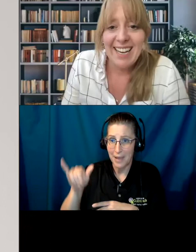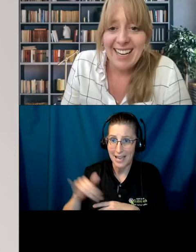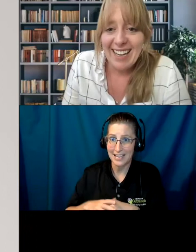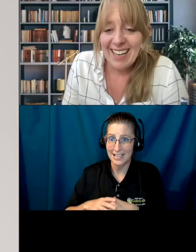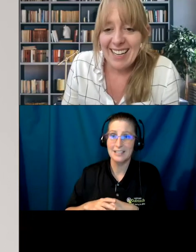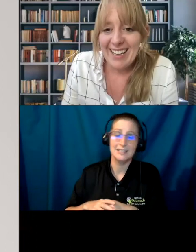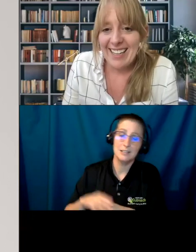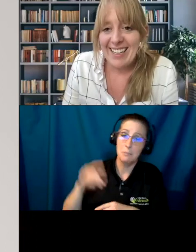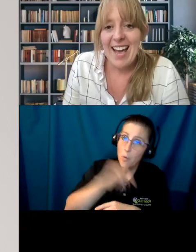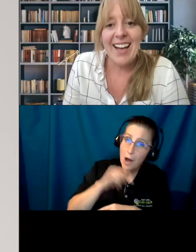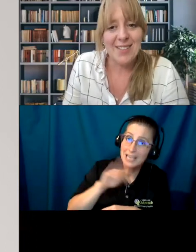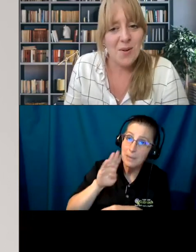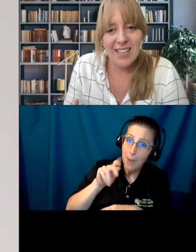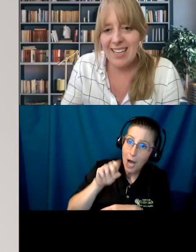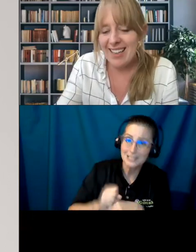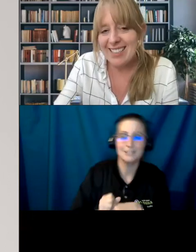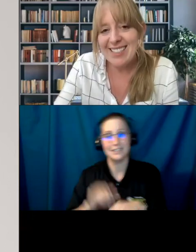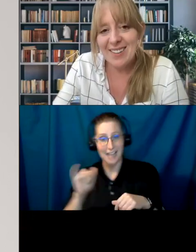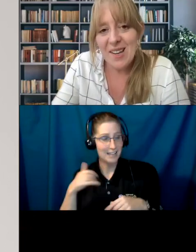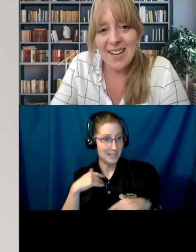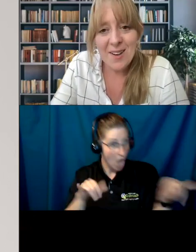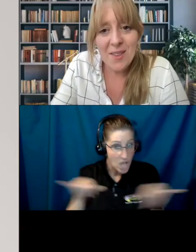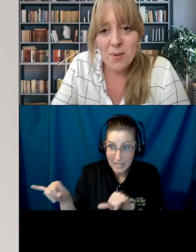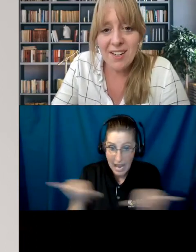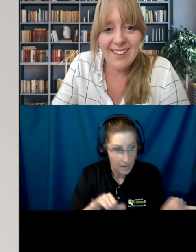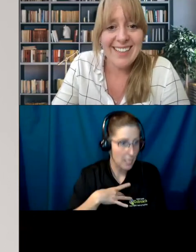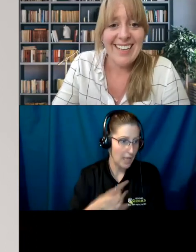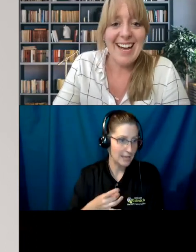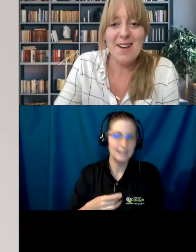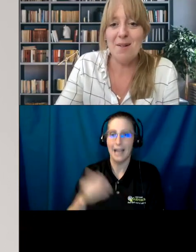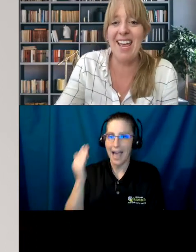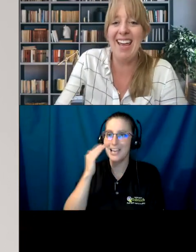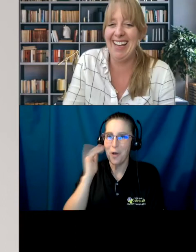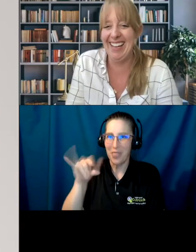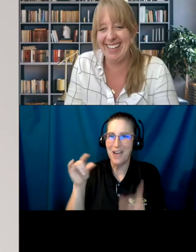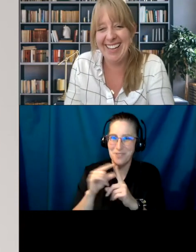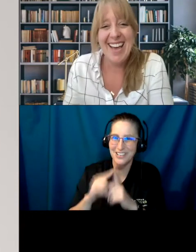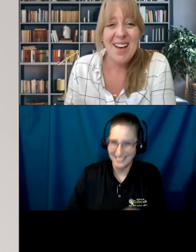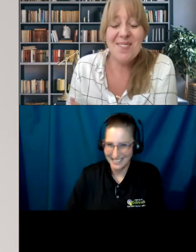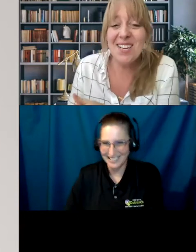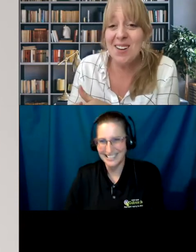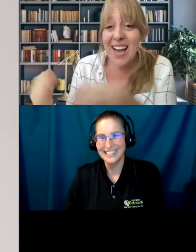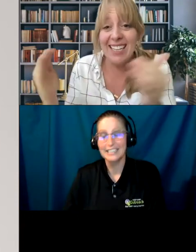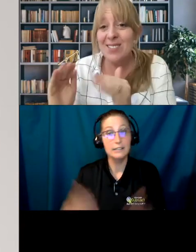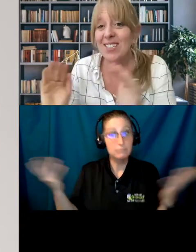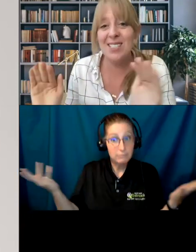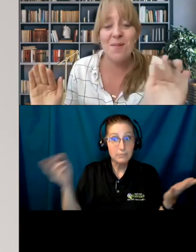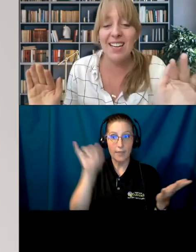Julie Maier: Milwaukee Bucks. Yeah. Kayla Coburn: Yeah, totally. That's, I know that word. But you know, any sort of similarities